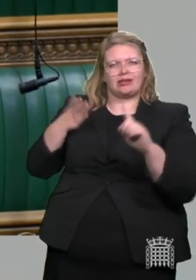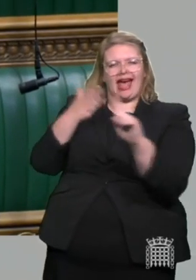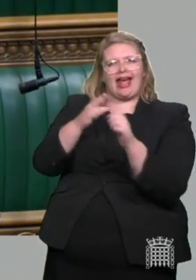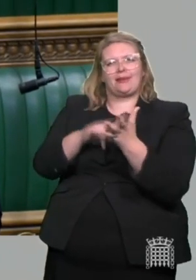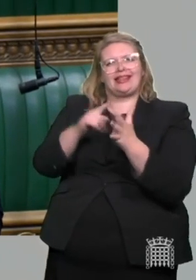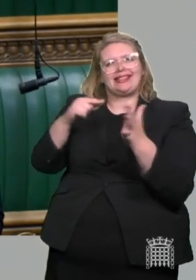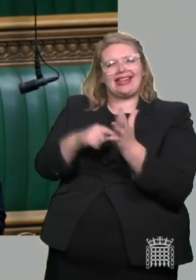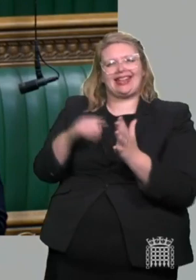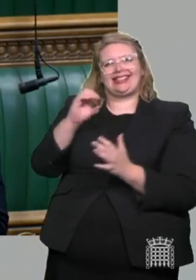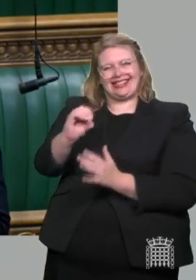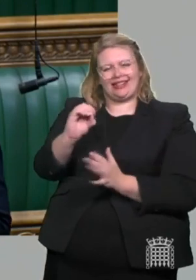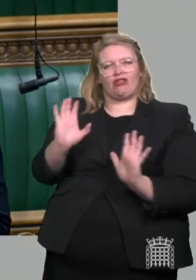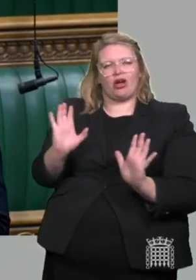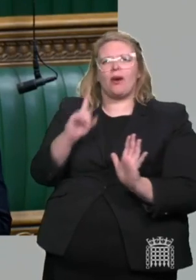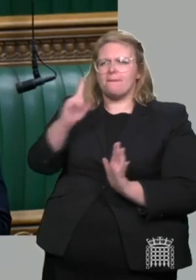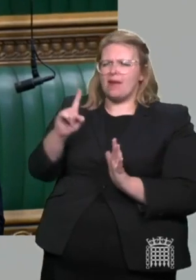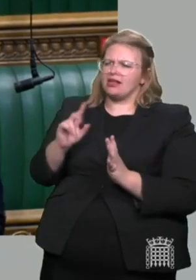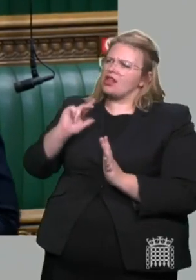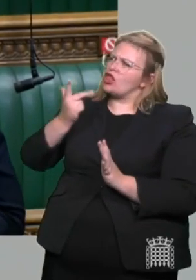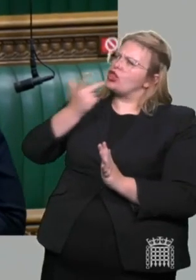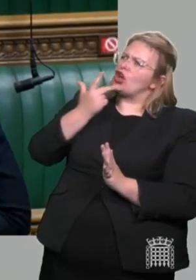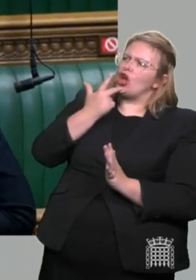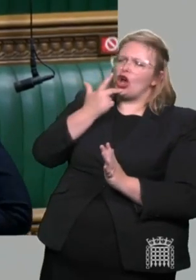the airports national policy statement in the light of those commitments?